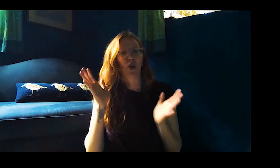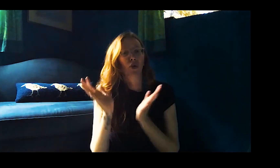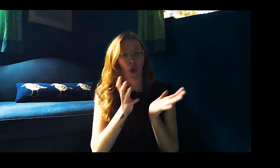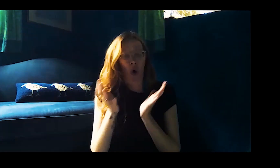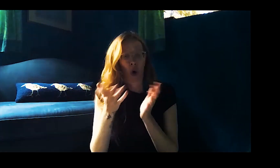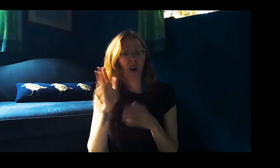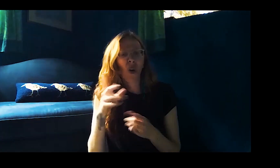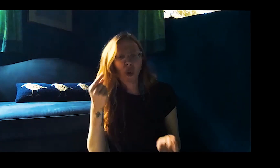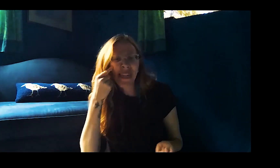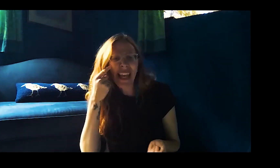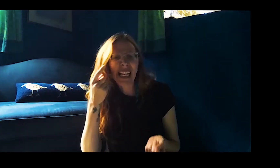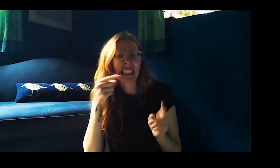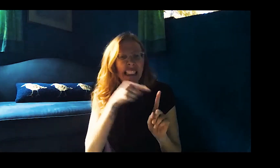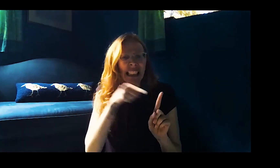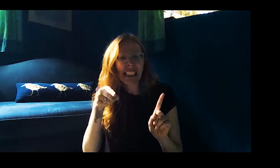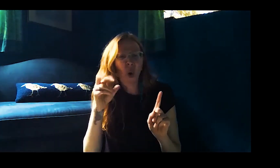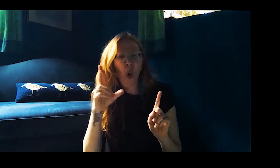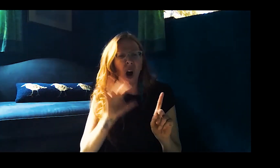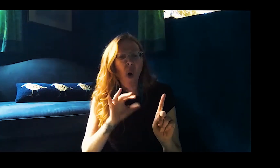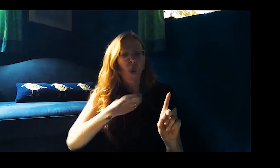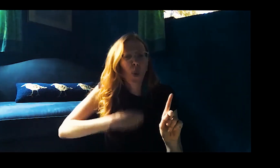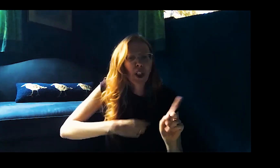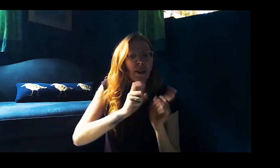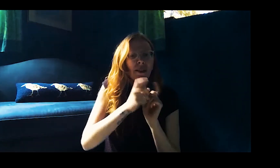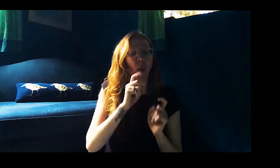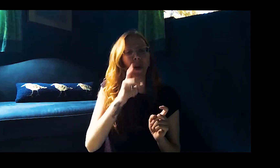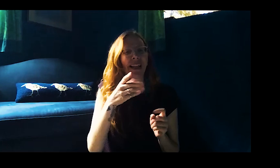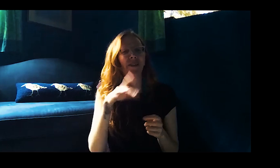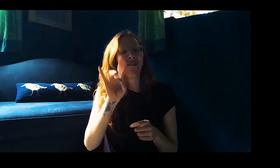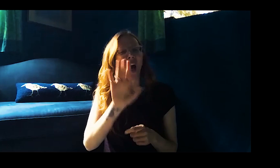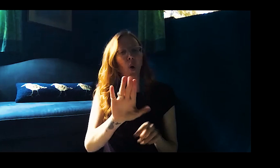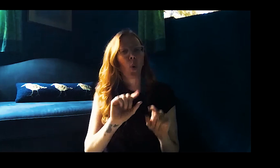we call each other - the window sisters, and we give each other feedback, and I think